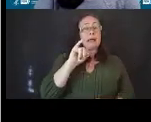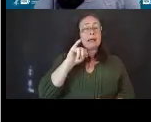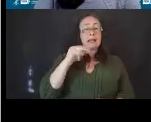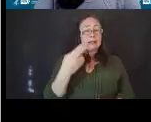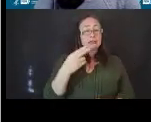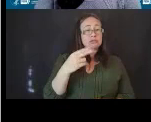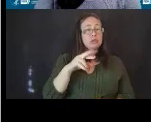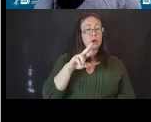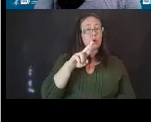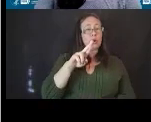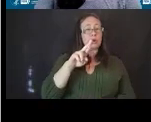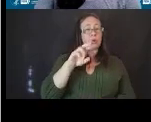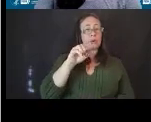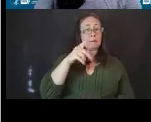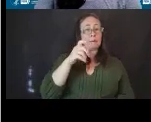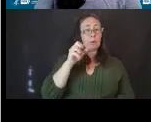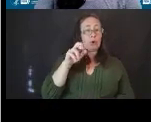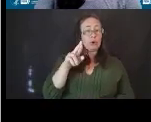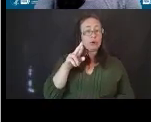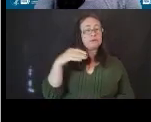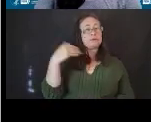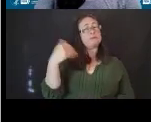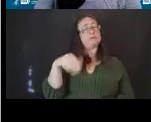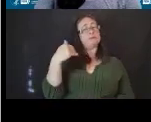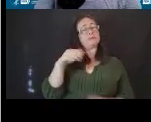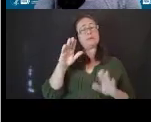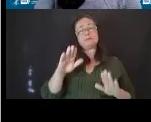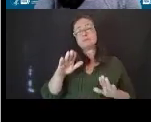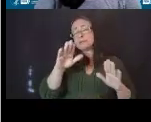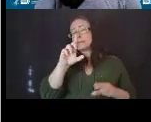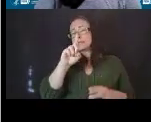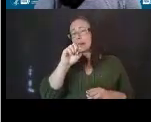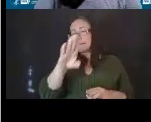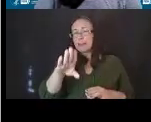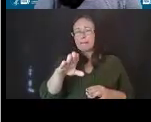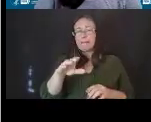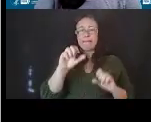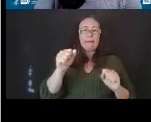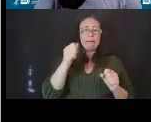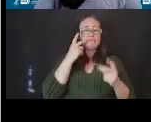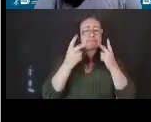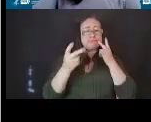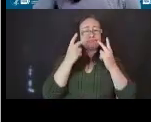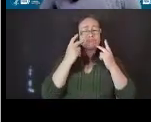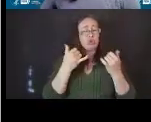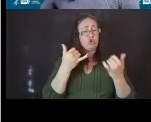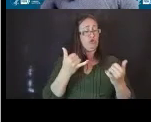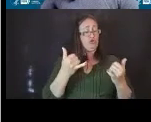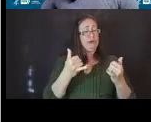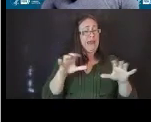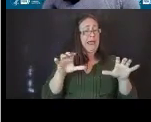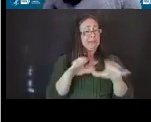that you're selecting the right funding opportunity. And so the NIH,